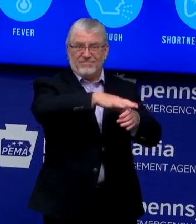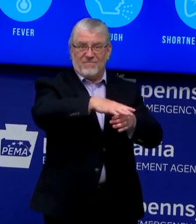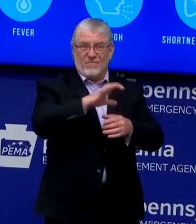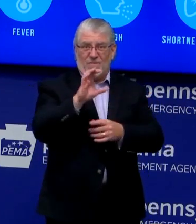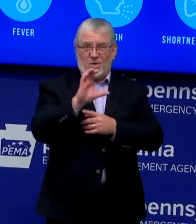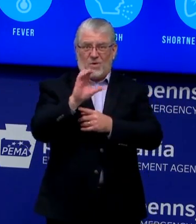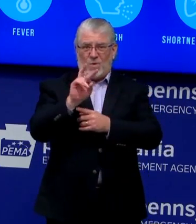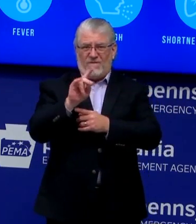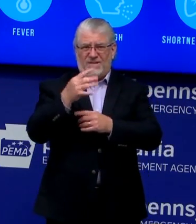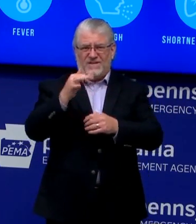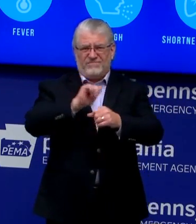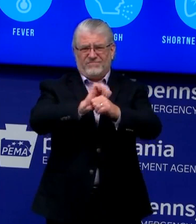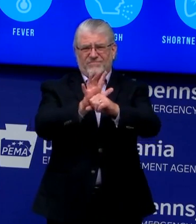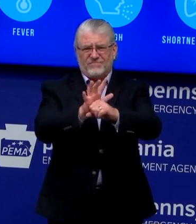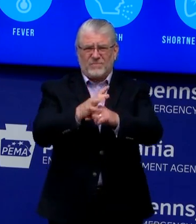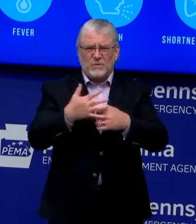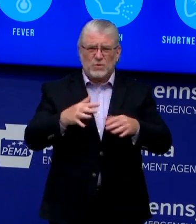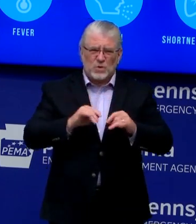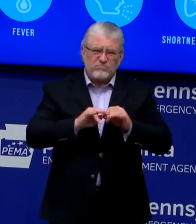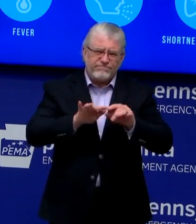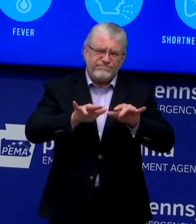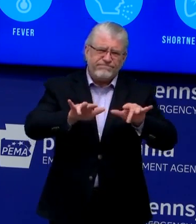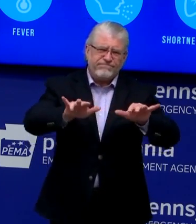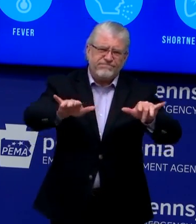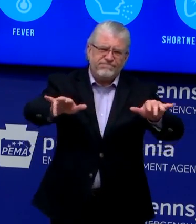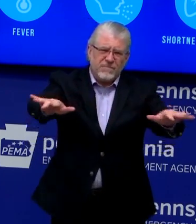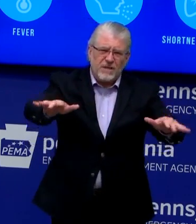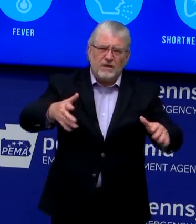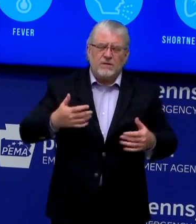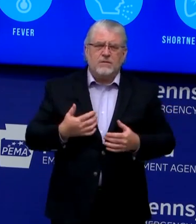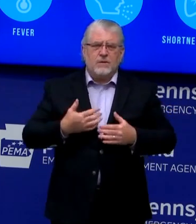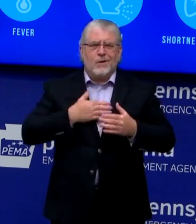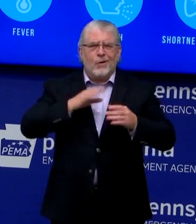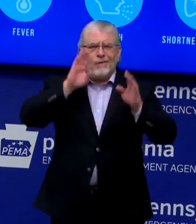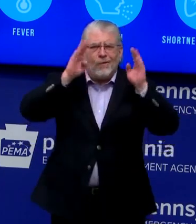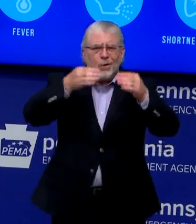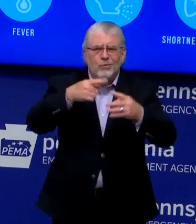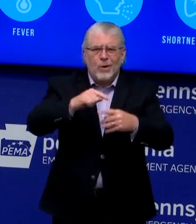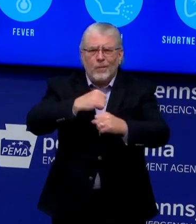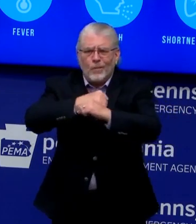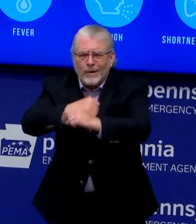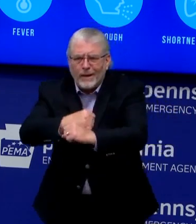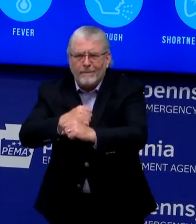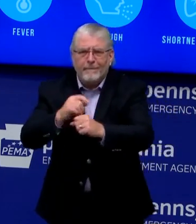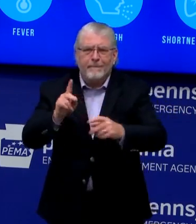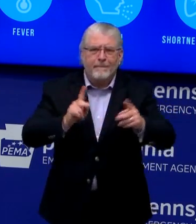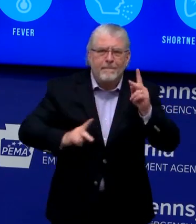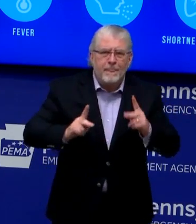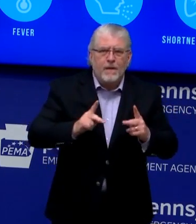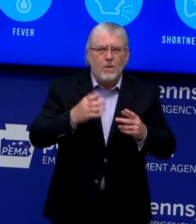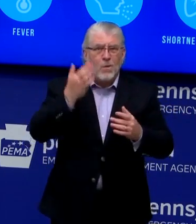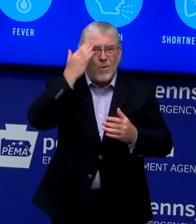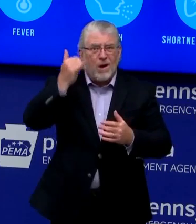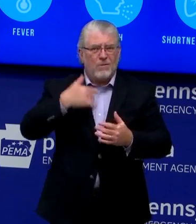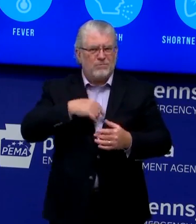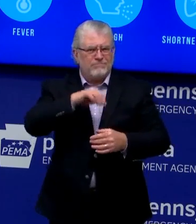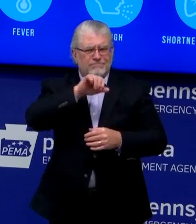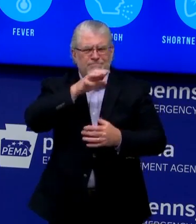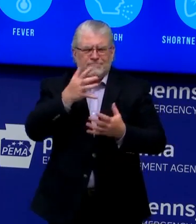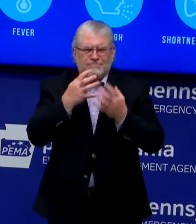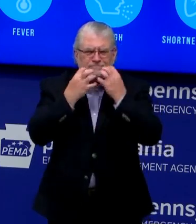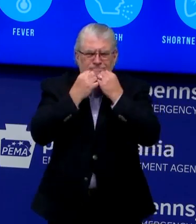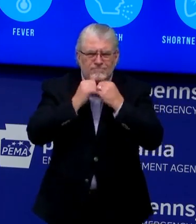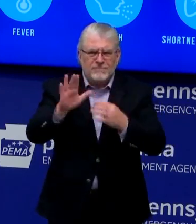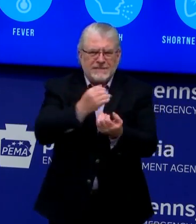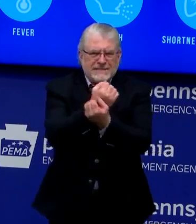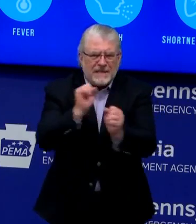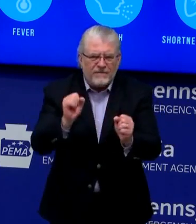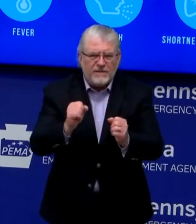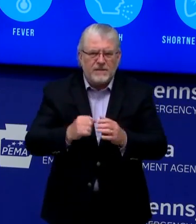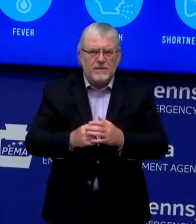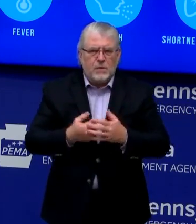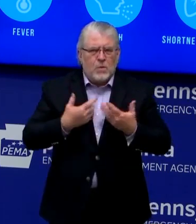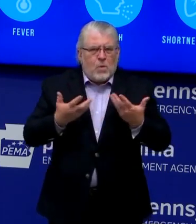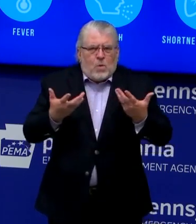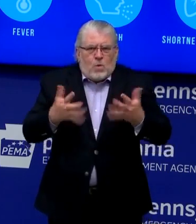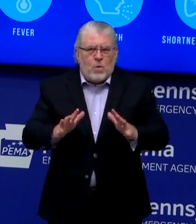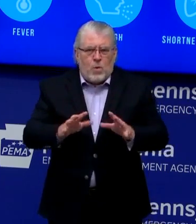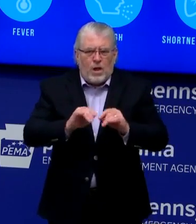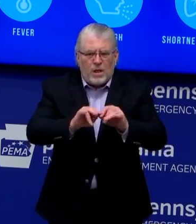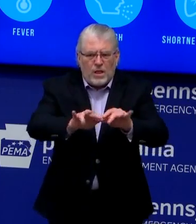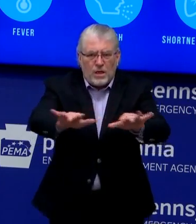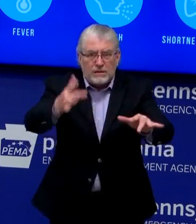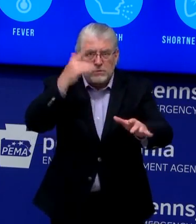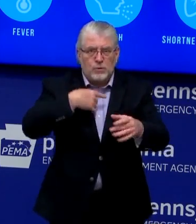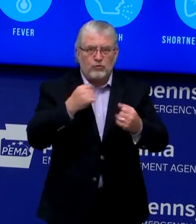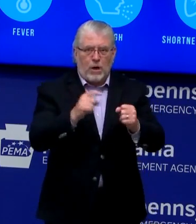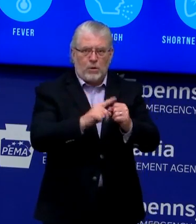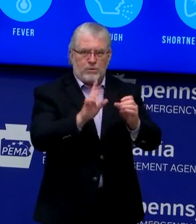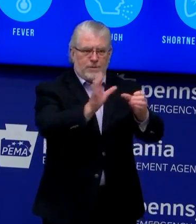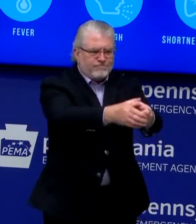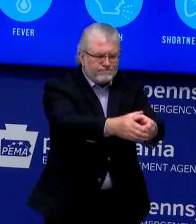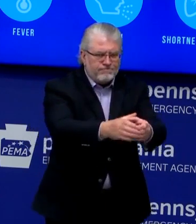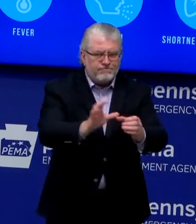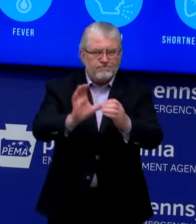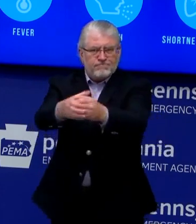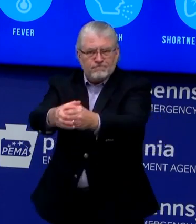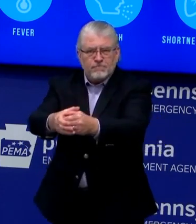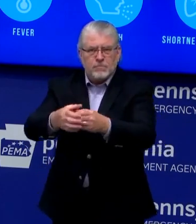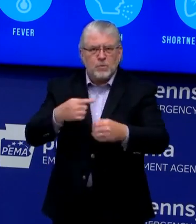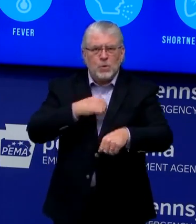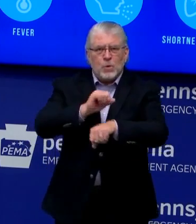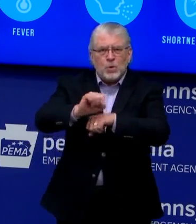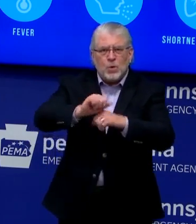SINCE THE START OF THE COVID 19 PANDEMIC WE HAVE FOCUSED OUR EFFORTS TO PROTECT RESIDENTS LIVING IN THESE FACILITIES BY ENSURING RESIDENT SAFETY AND PREVENTING AND MITIGATING